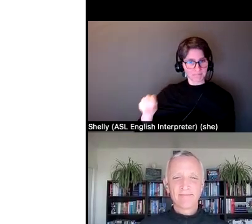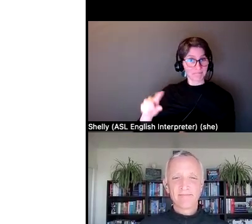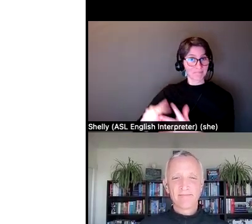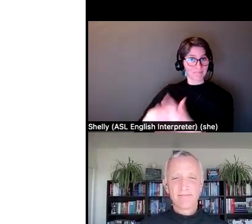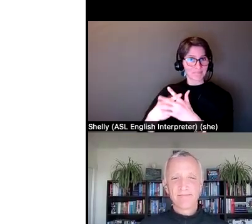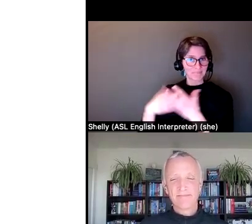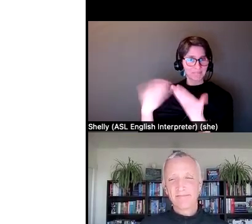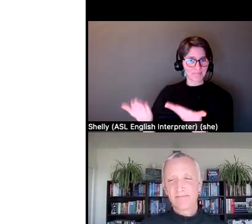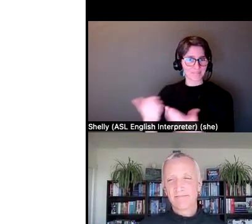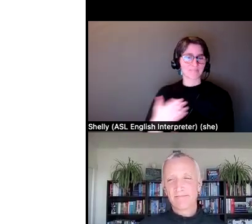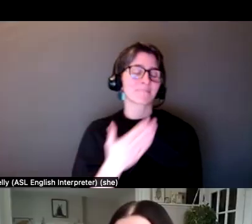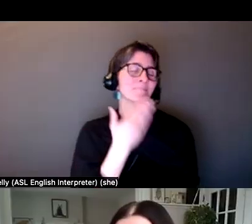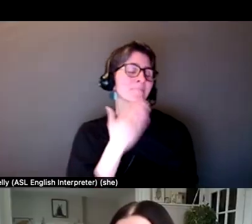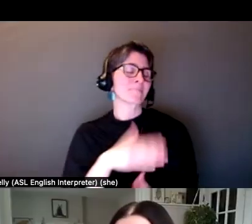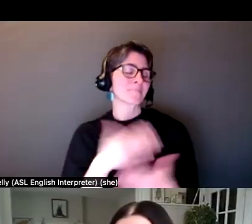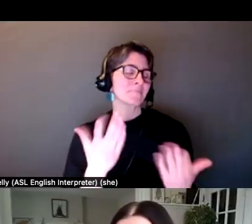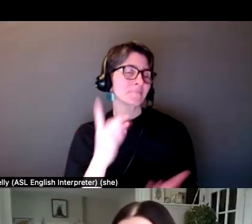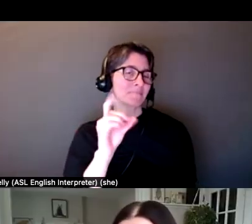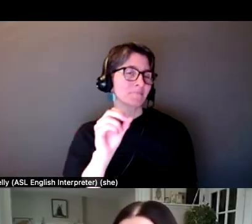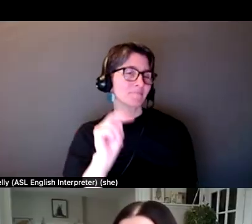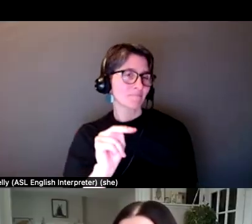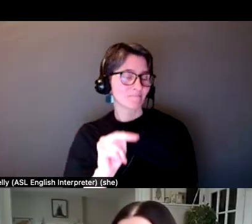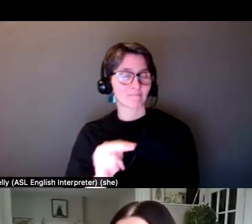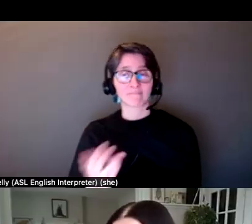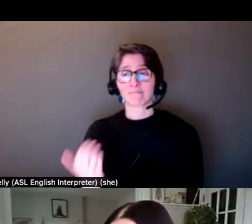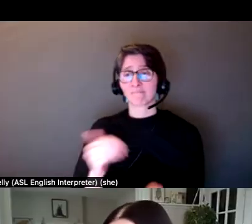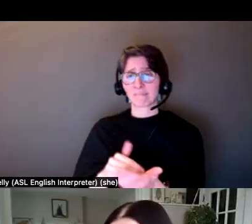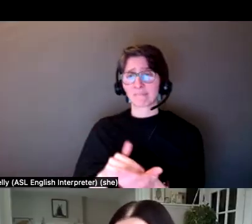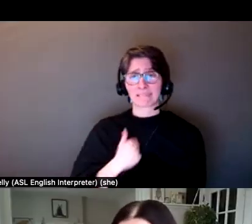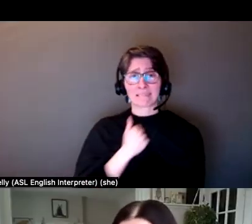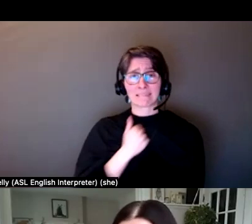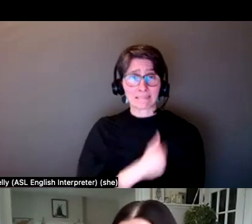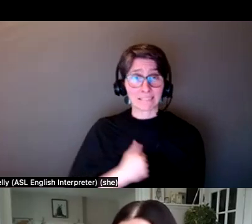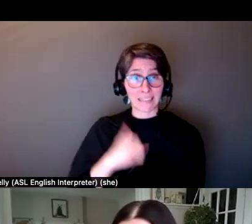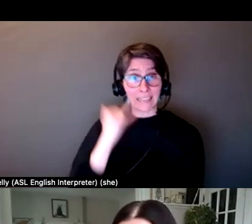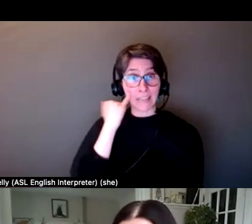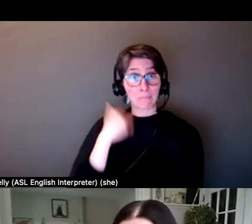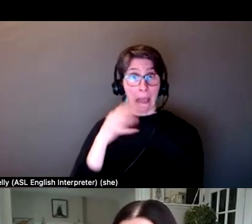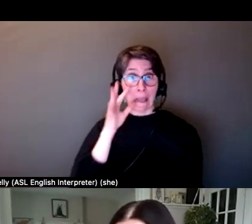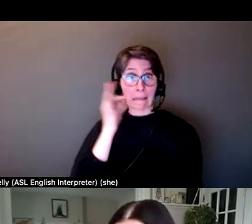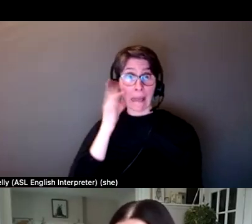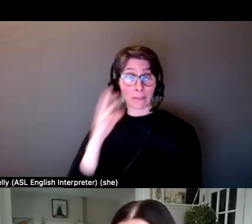Don. And apologies in advance if my cat jumps up on my desk. He's already tried twice. I